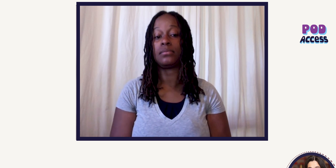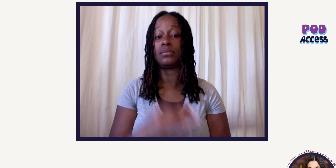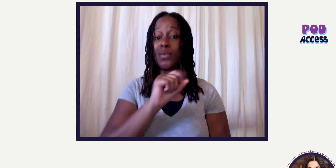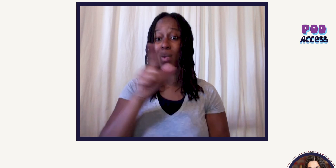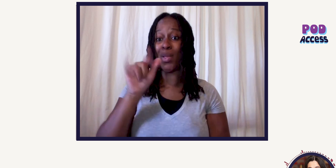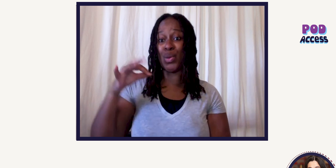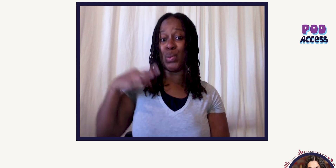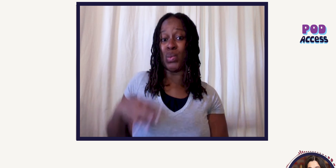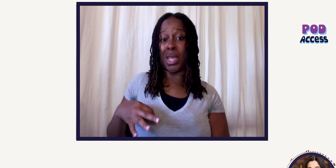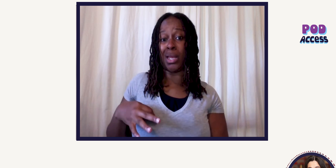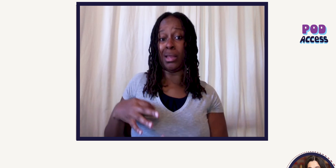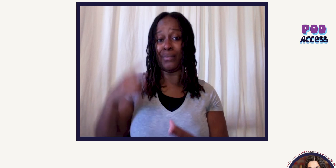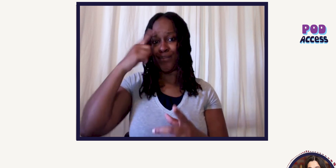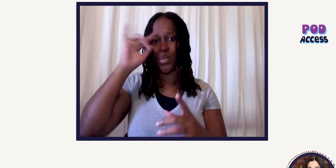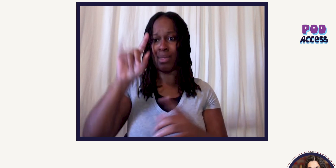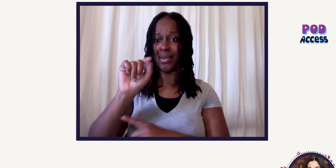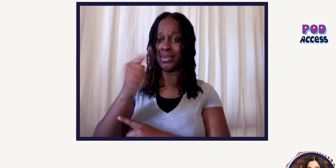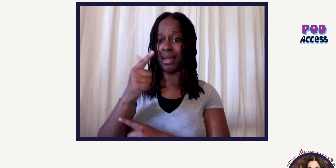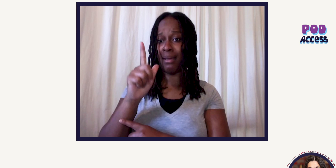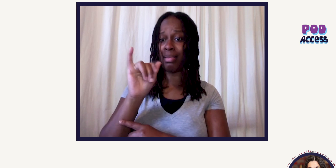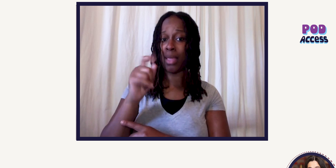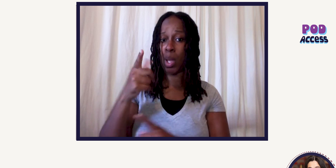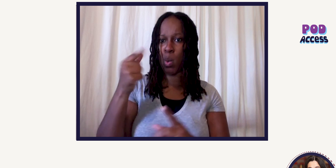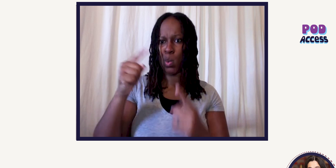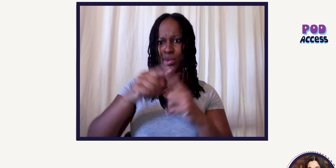And all the credit for that tagline goes to Andraéa LaVant.